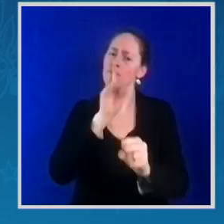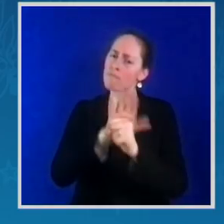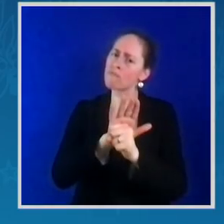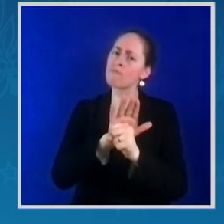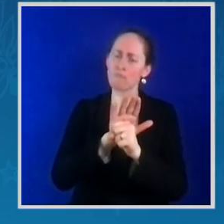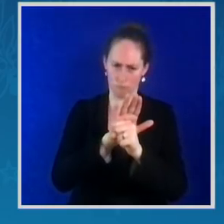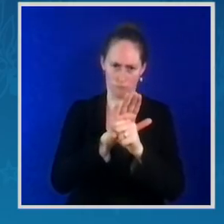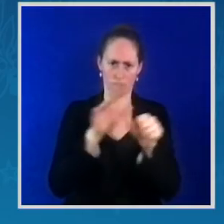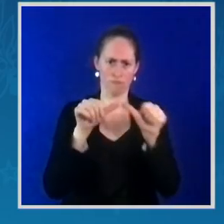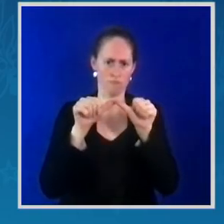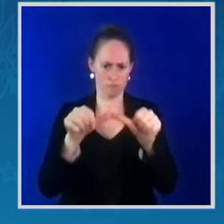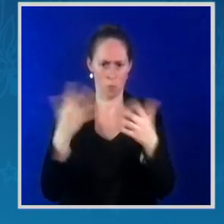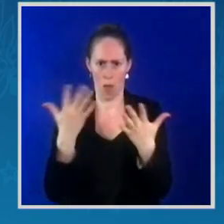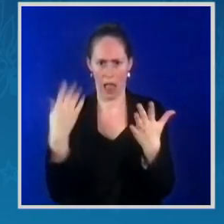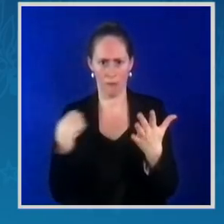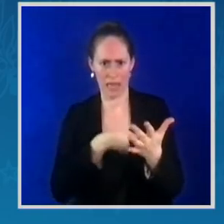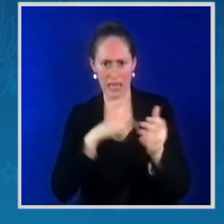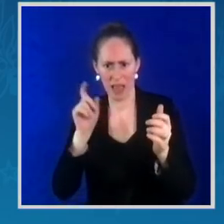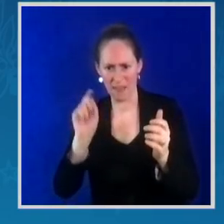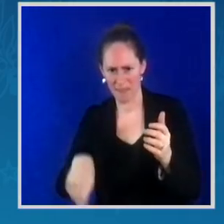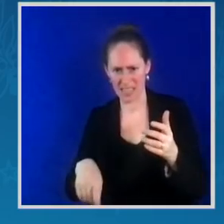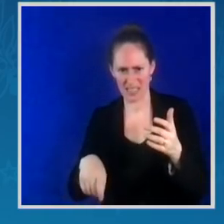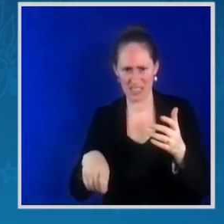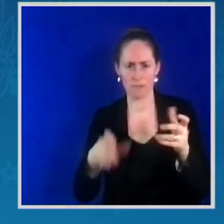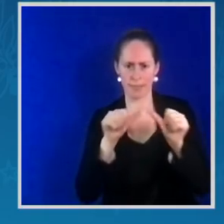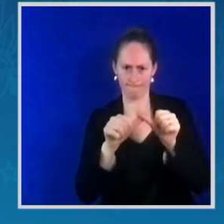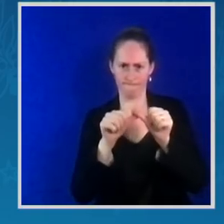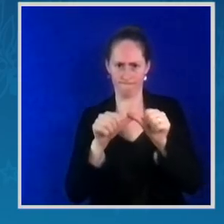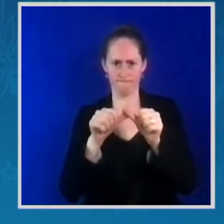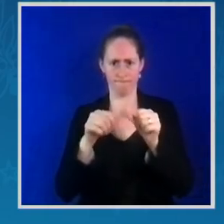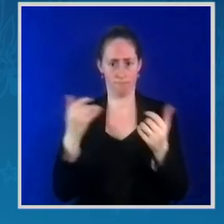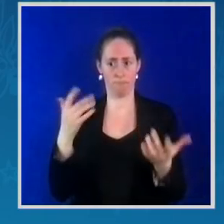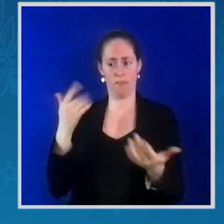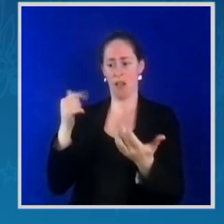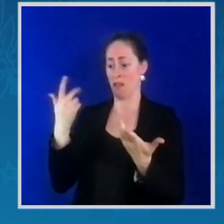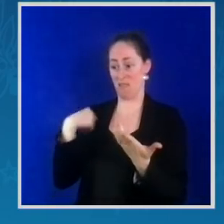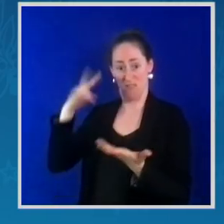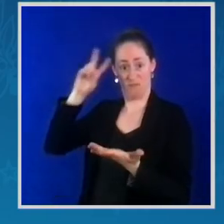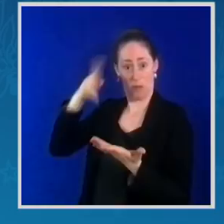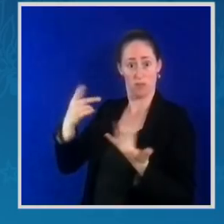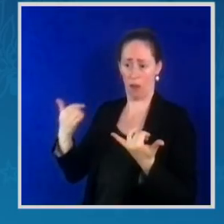that we have to deal with the complexities of this,